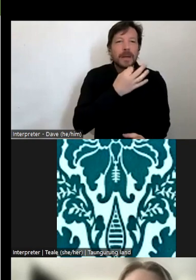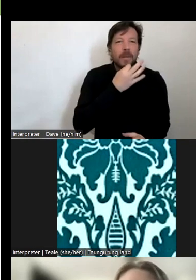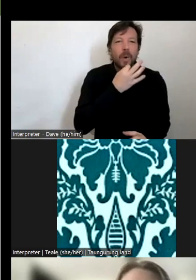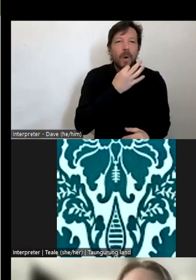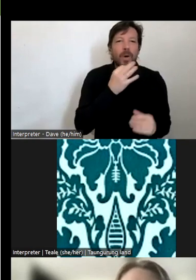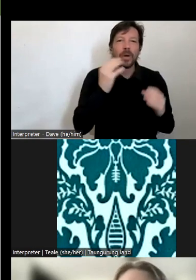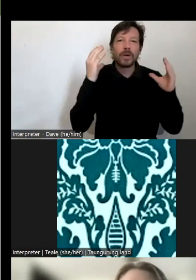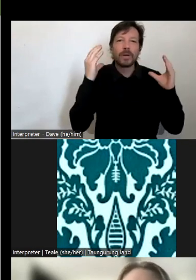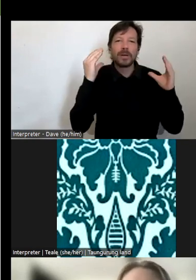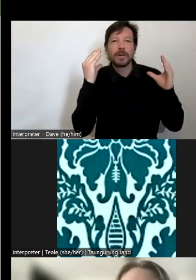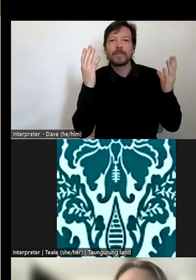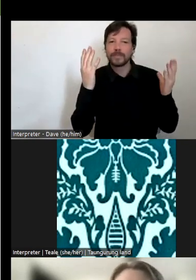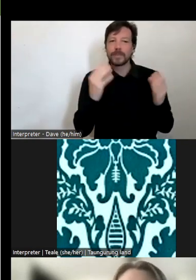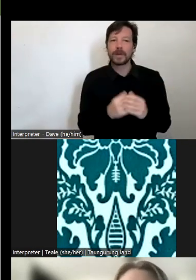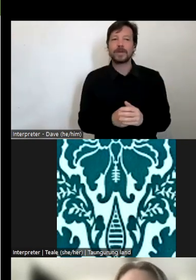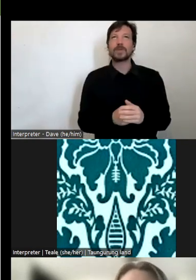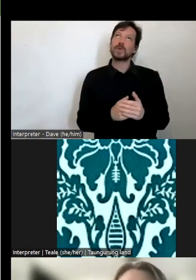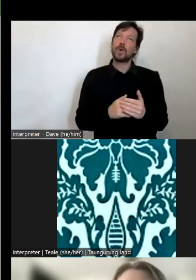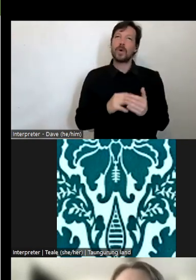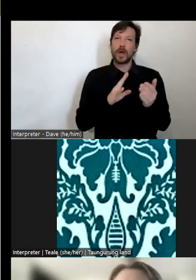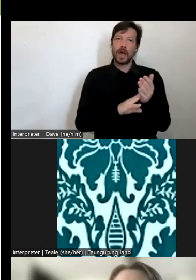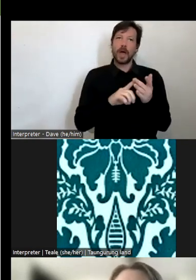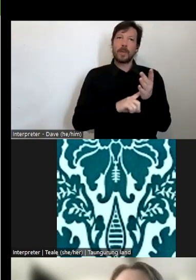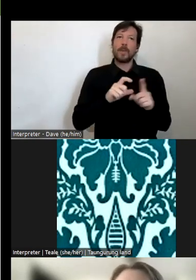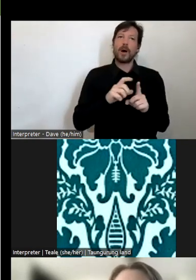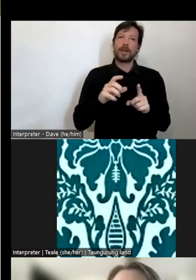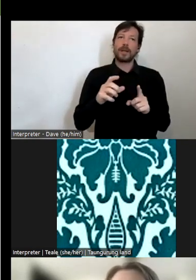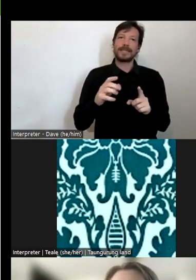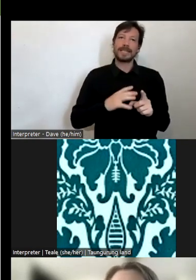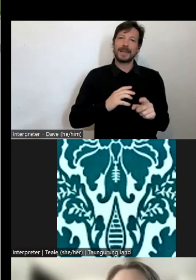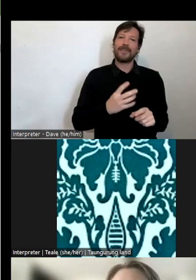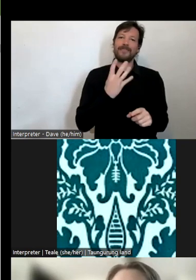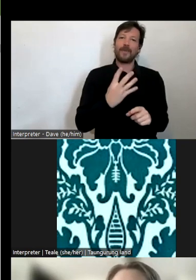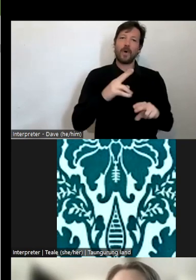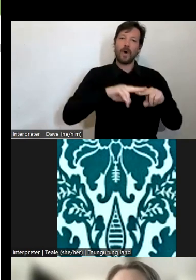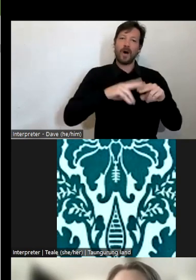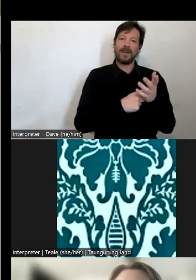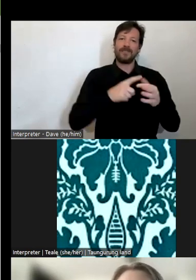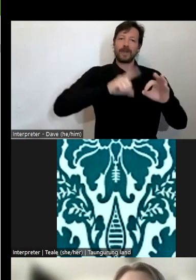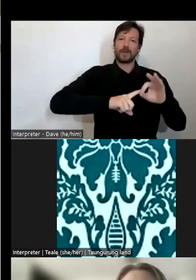For the mild, you had to have a four frequency average. So these might have had like one frequency